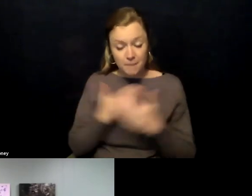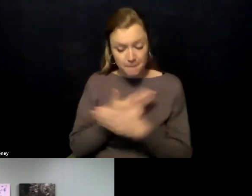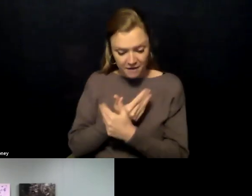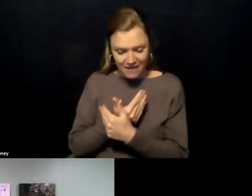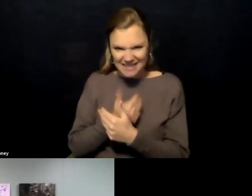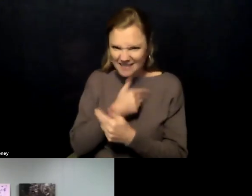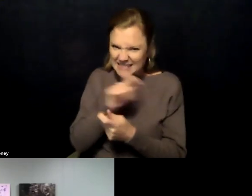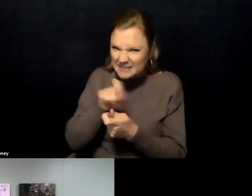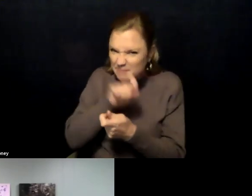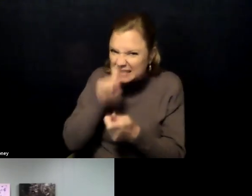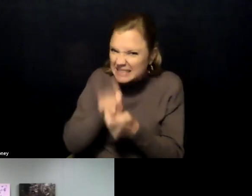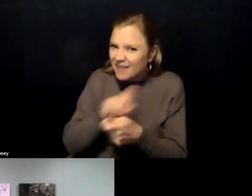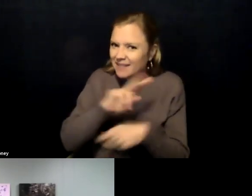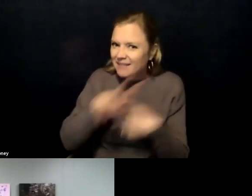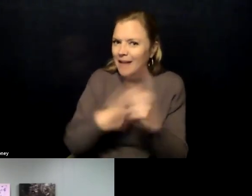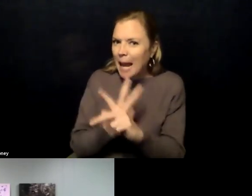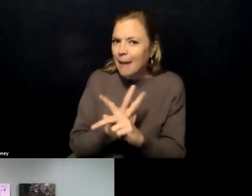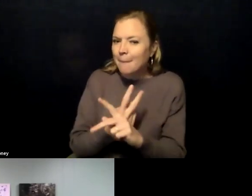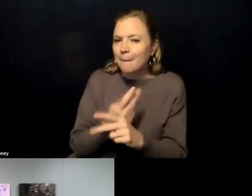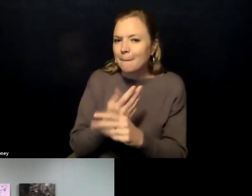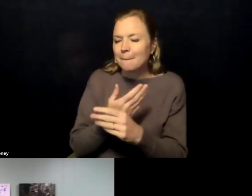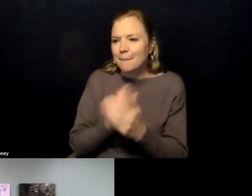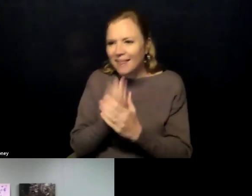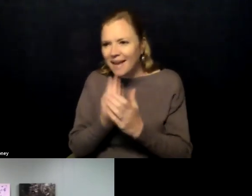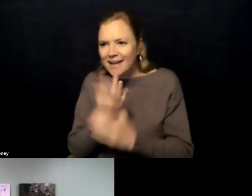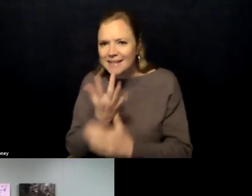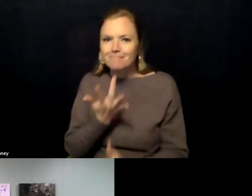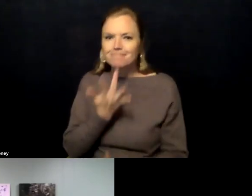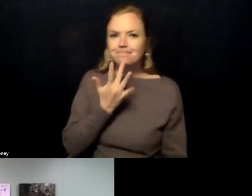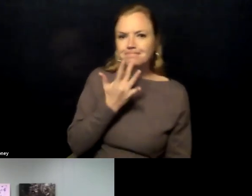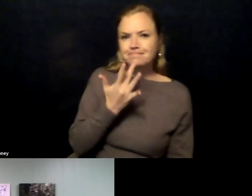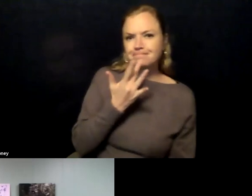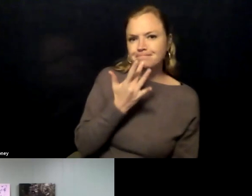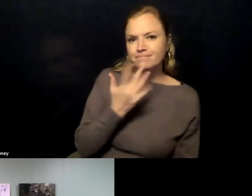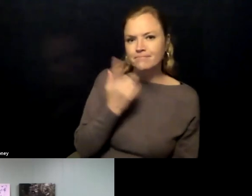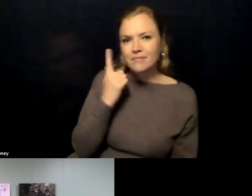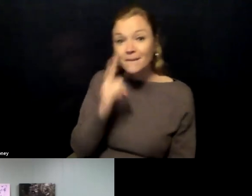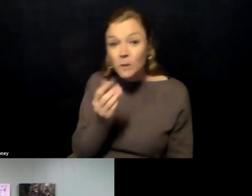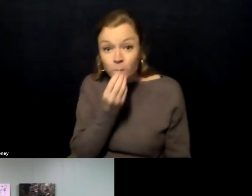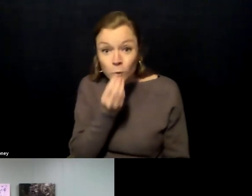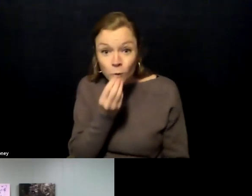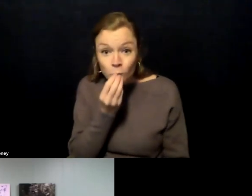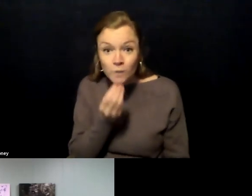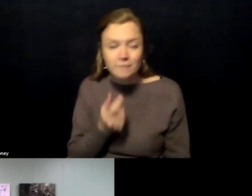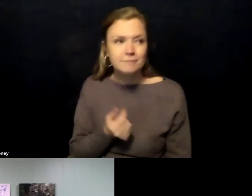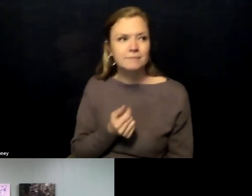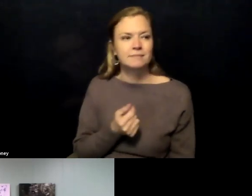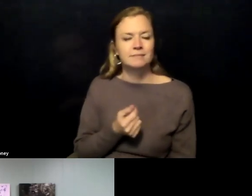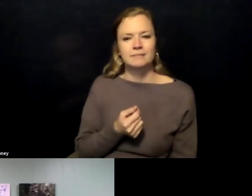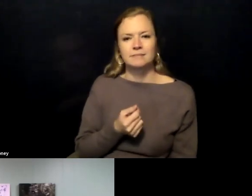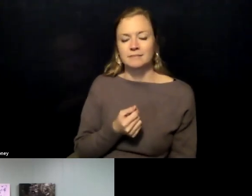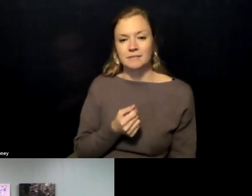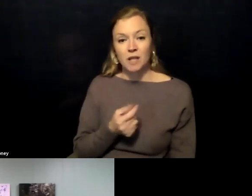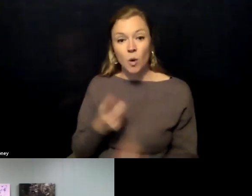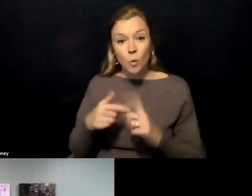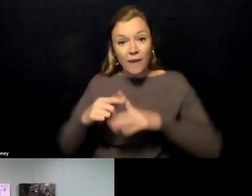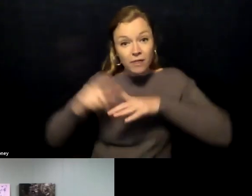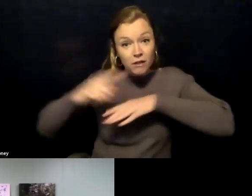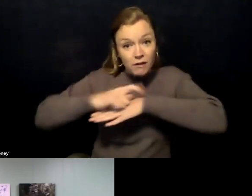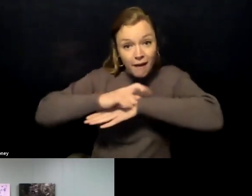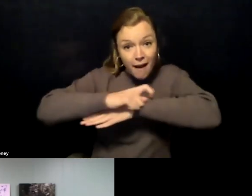for food. When they're larvae, when they're caterpillars, they have certain foods they like, and when